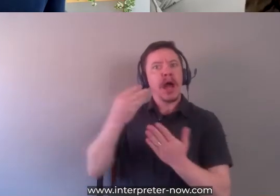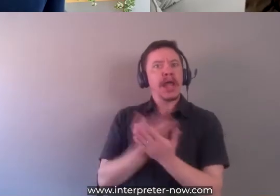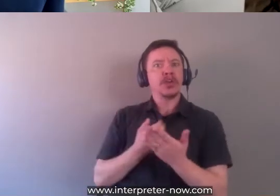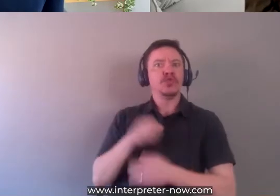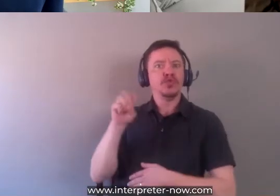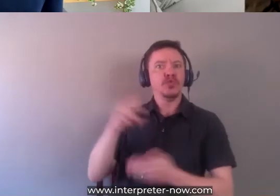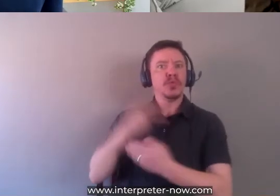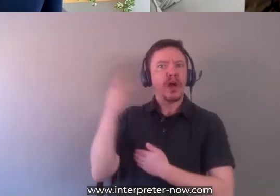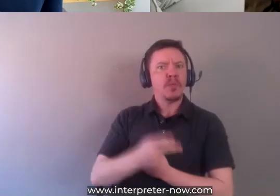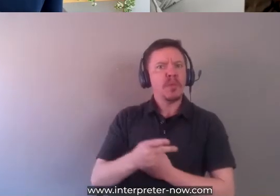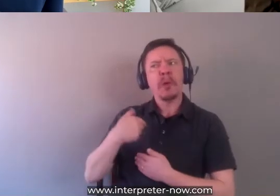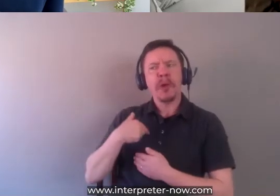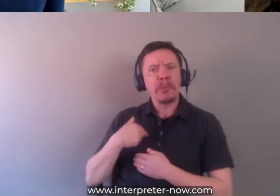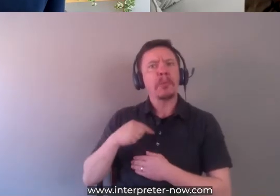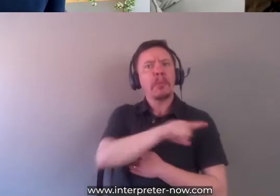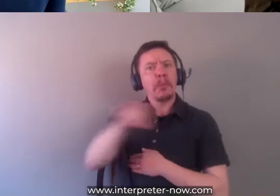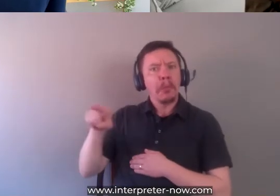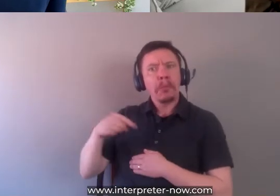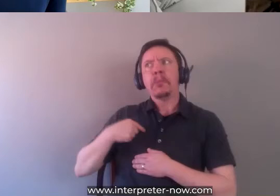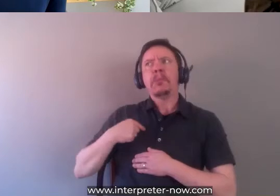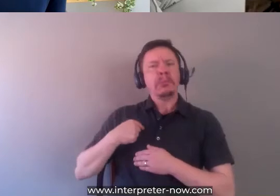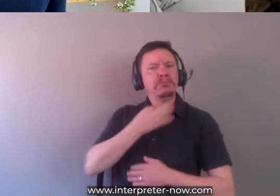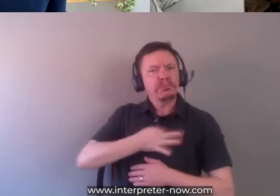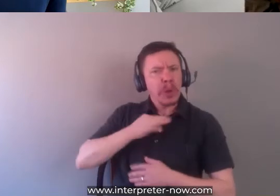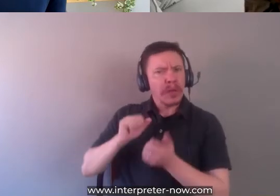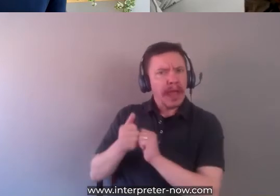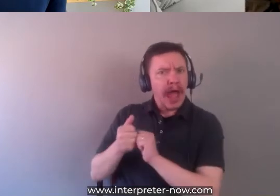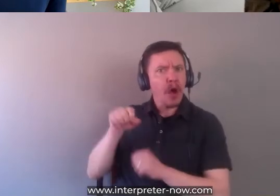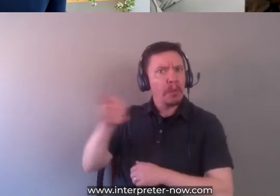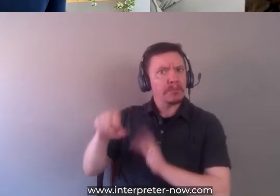not mean employees of a current company, if employees might not feel safe disclosing what